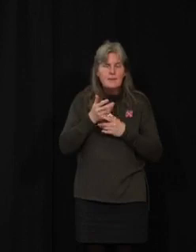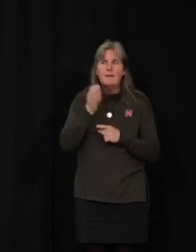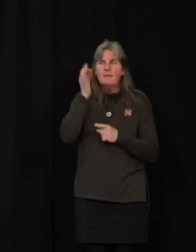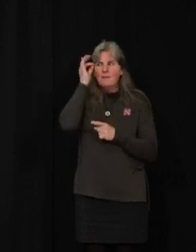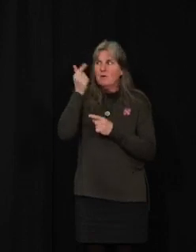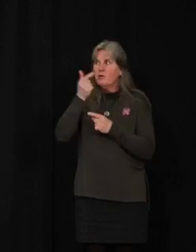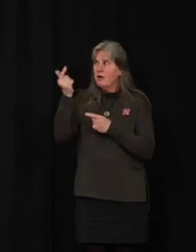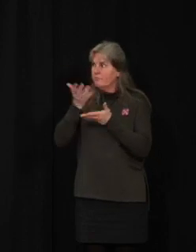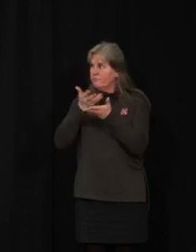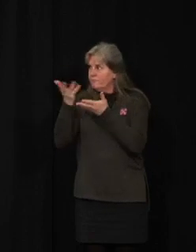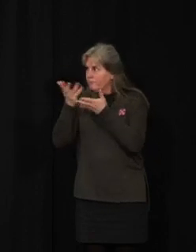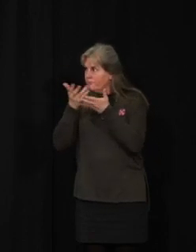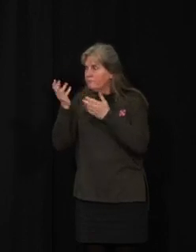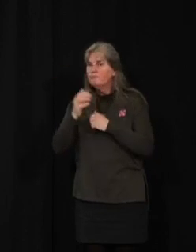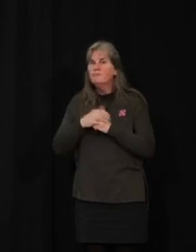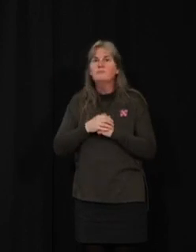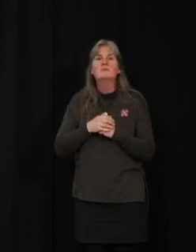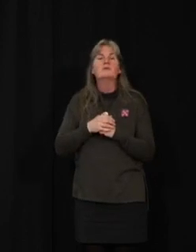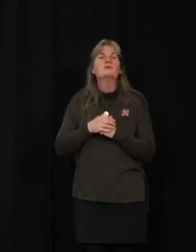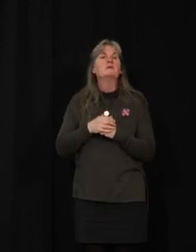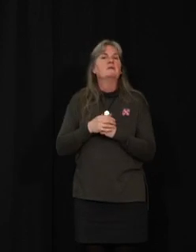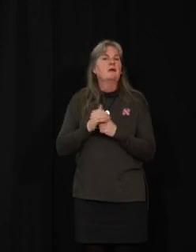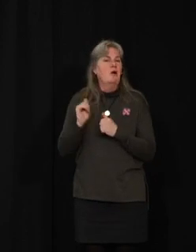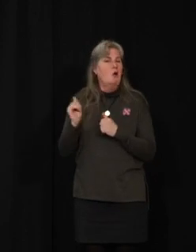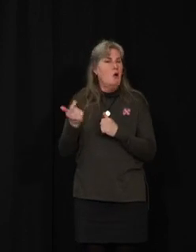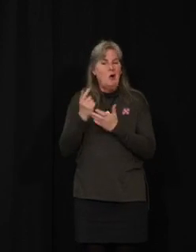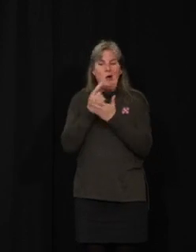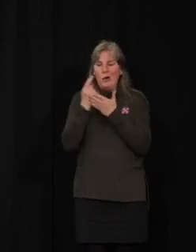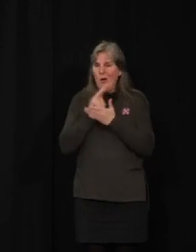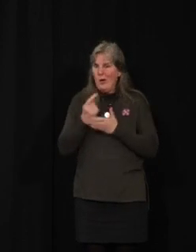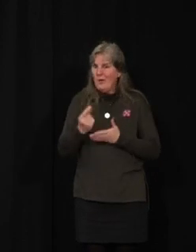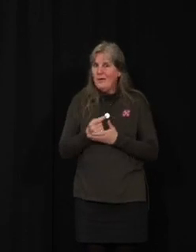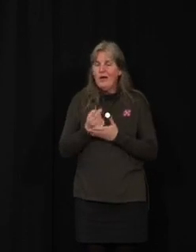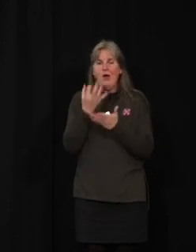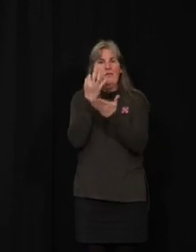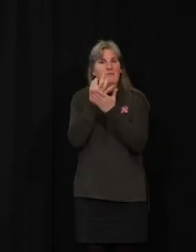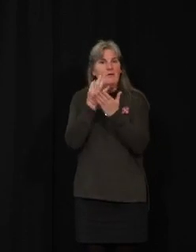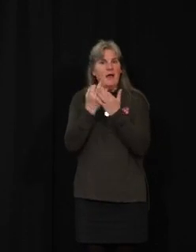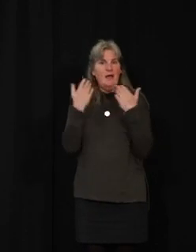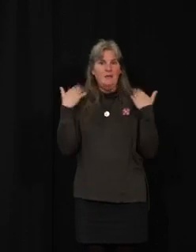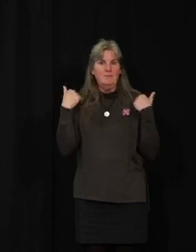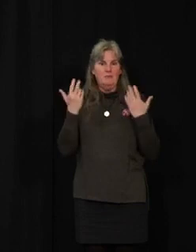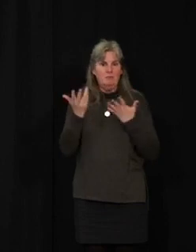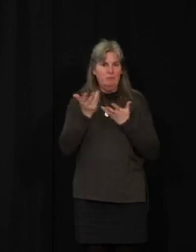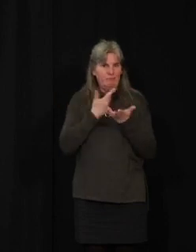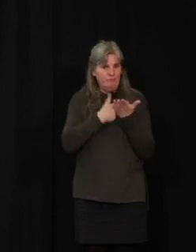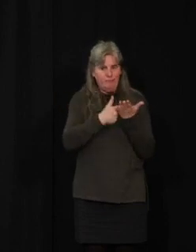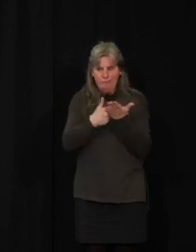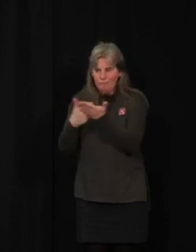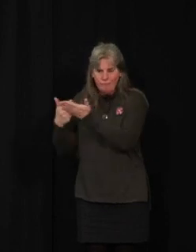meetings weekly as well, the finance Minister's. There is a coordinated, internal effort of government.